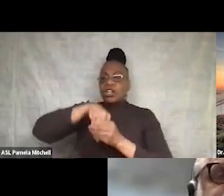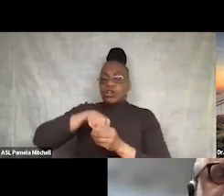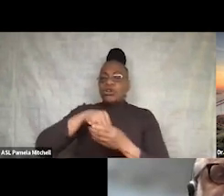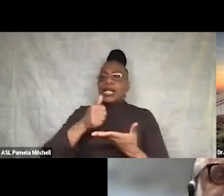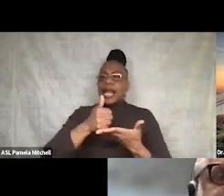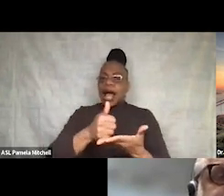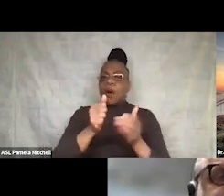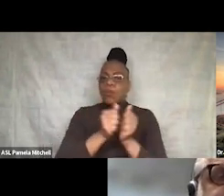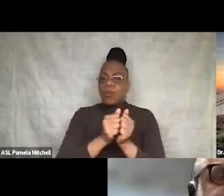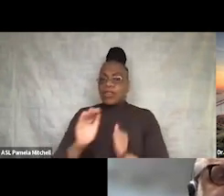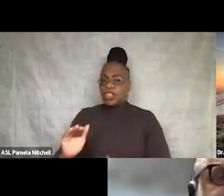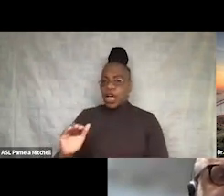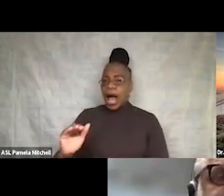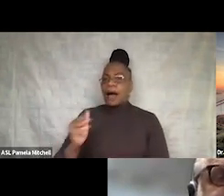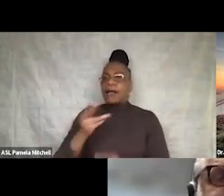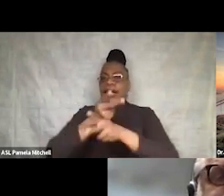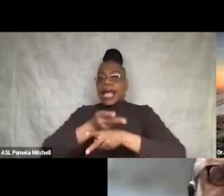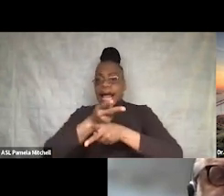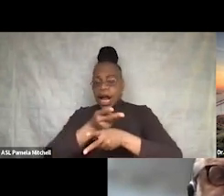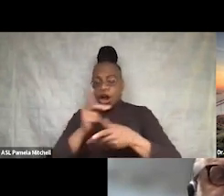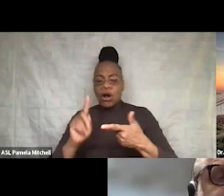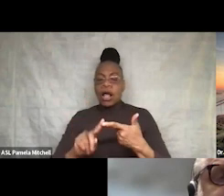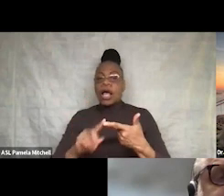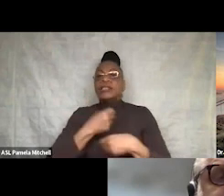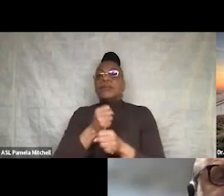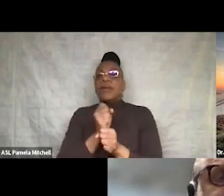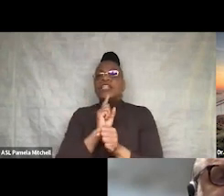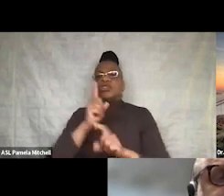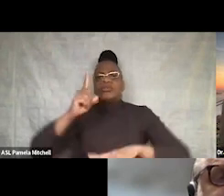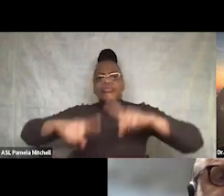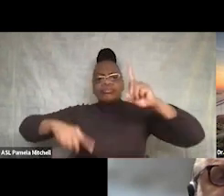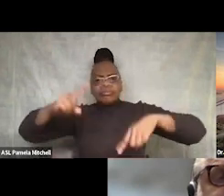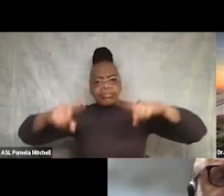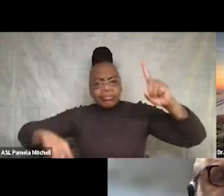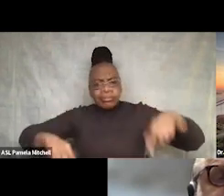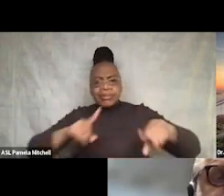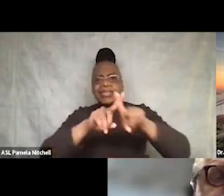making sure that there's childcare of all sorts around different work schedules,